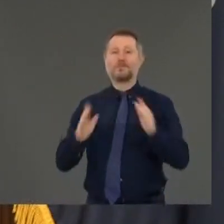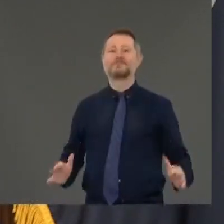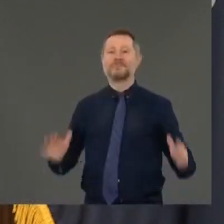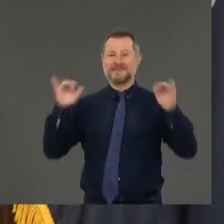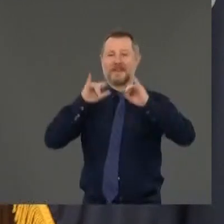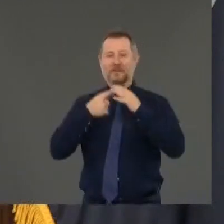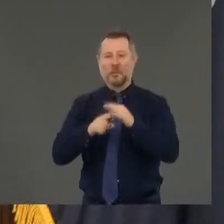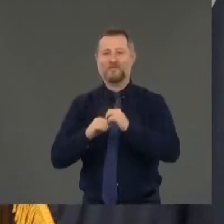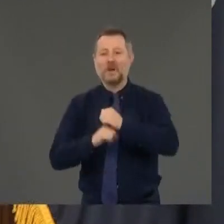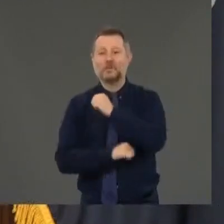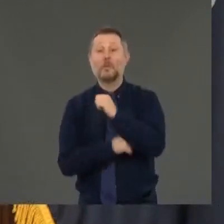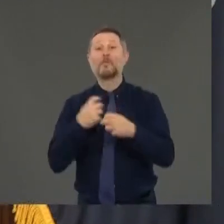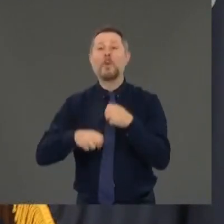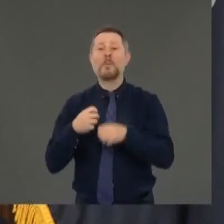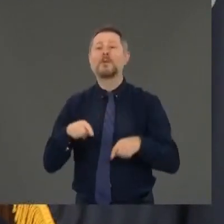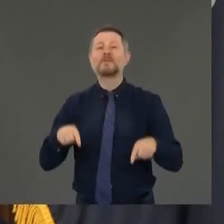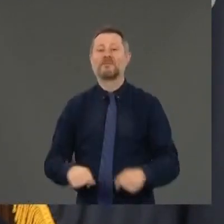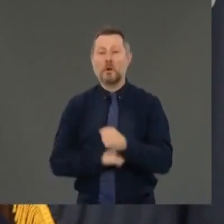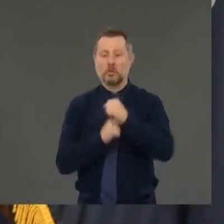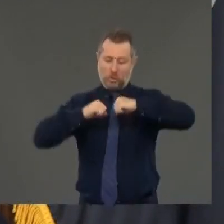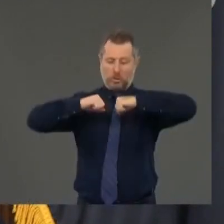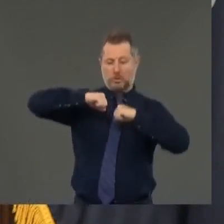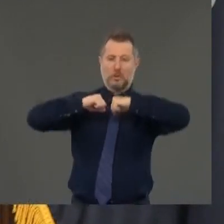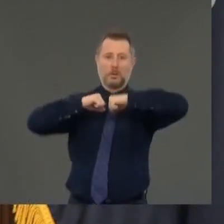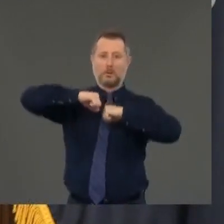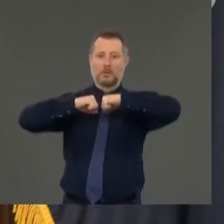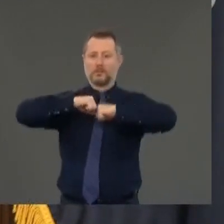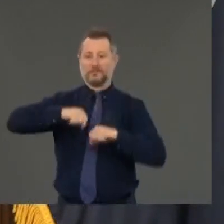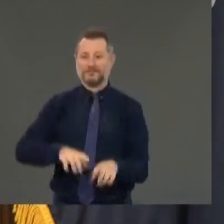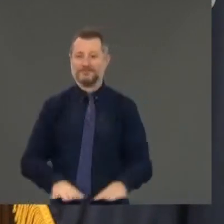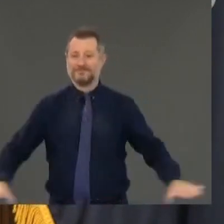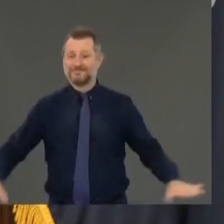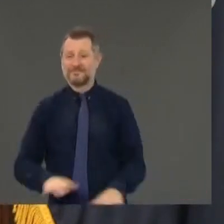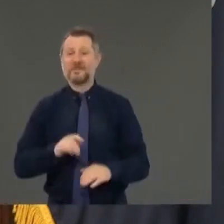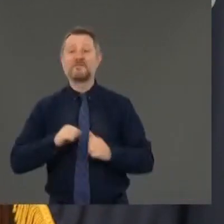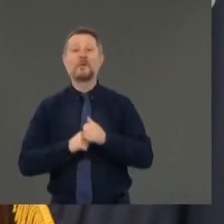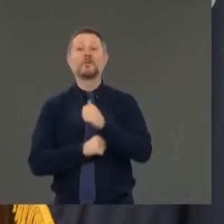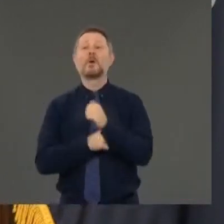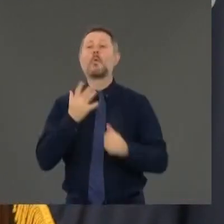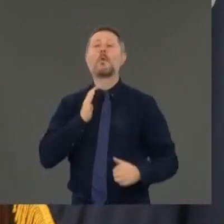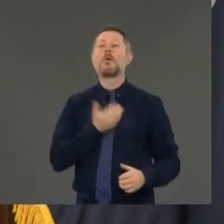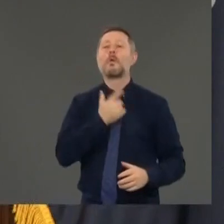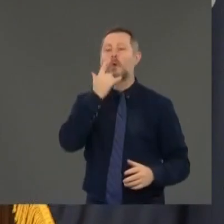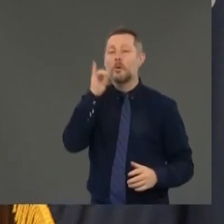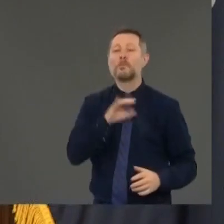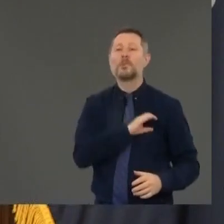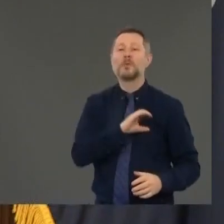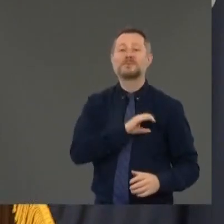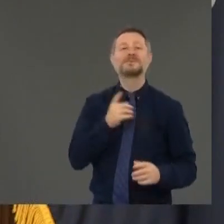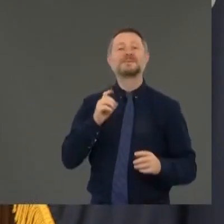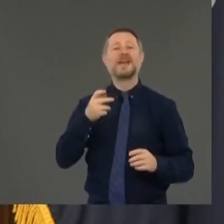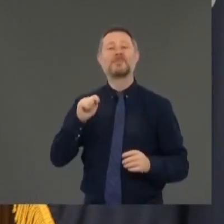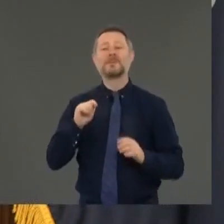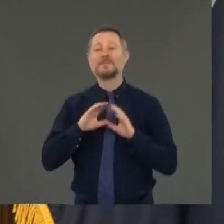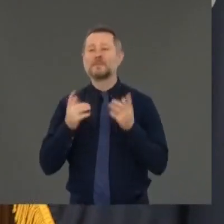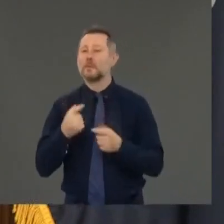AND BUILD UP.